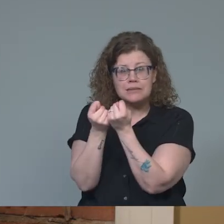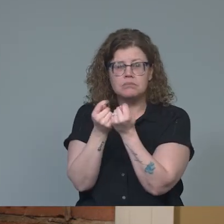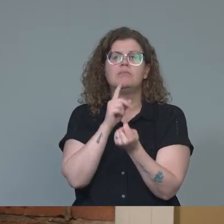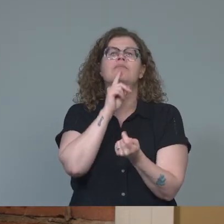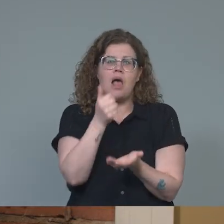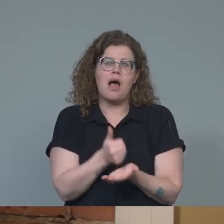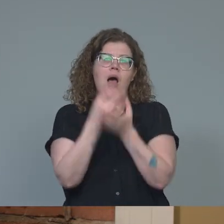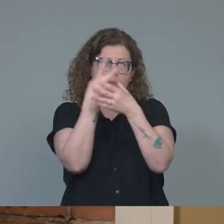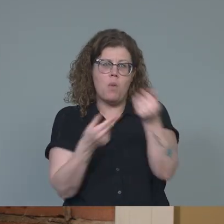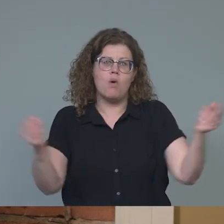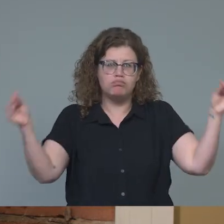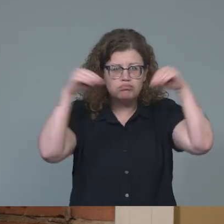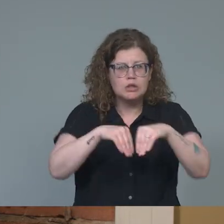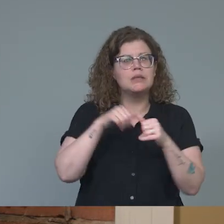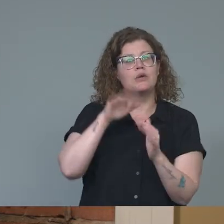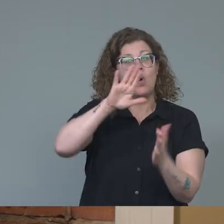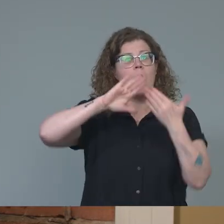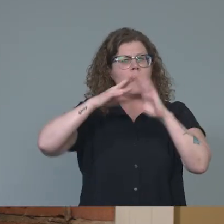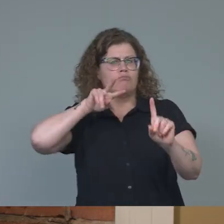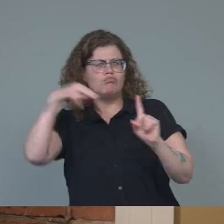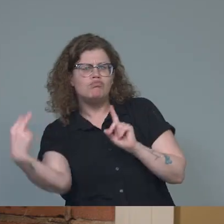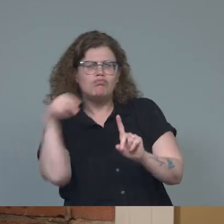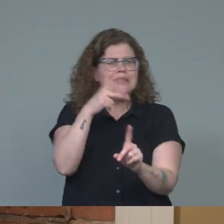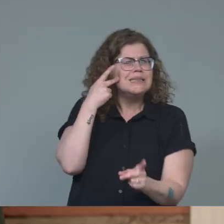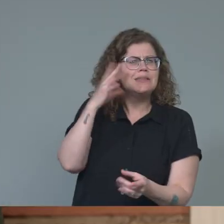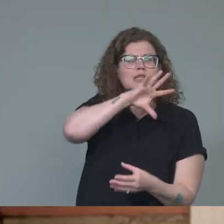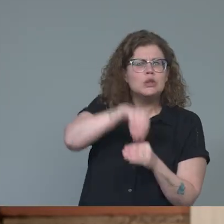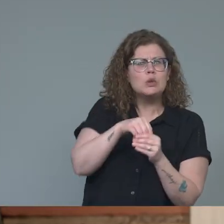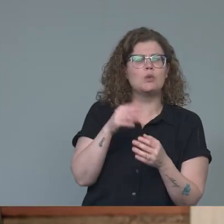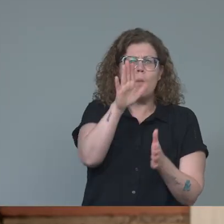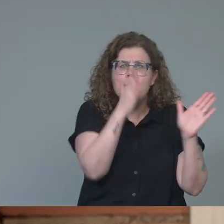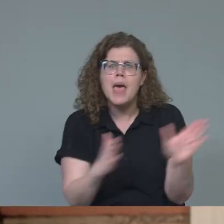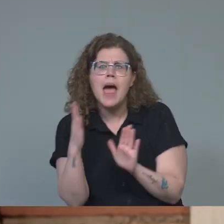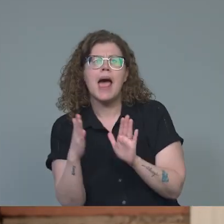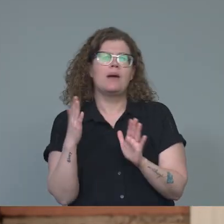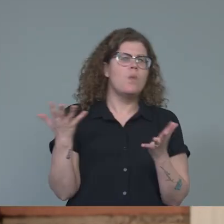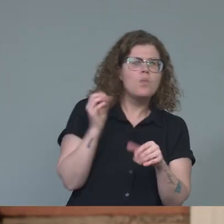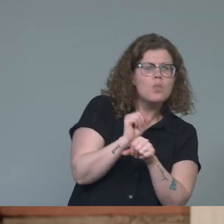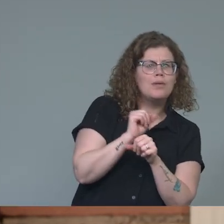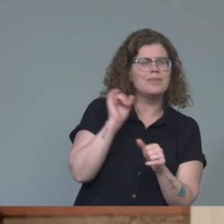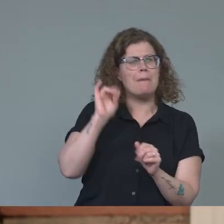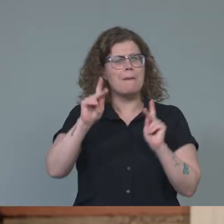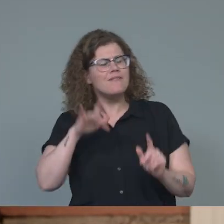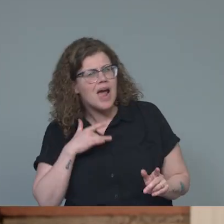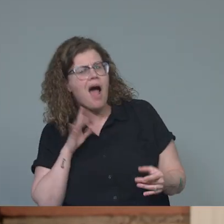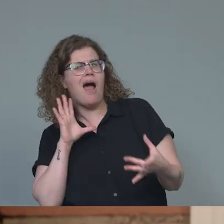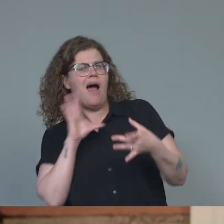the planning and that people feel connected to the project right from the very beginning. Community members should always be included in the research and development phase and